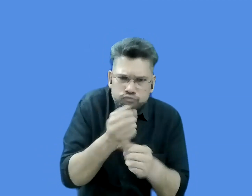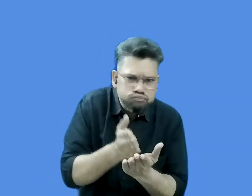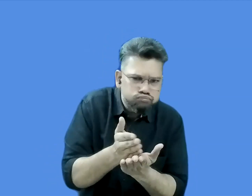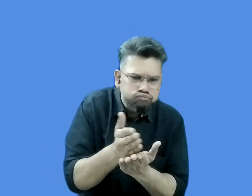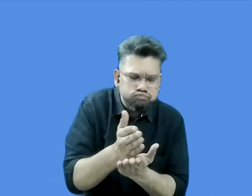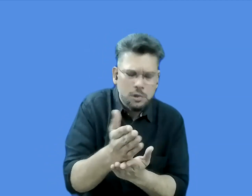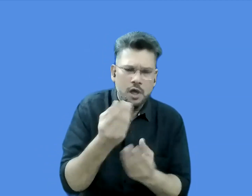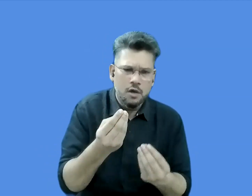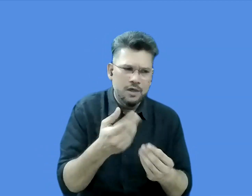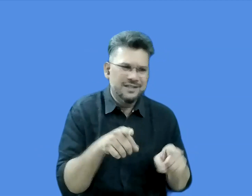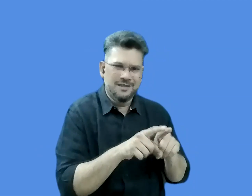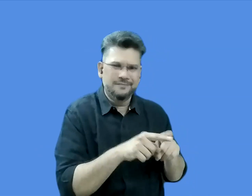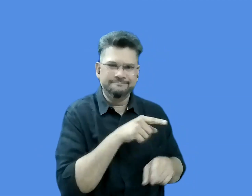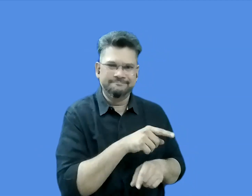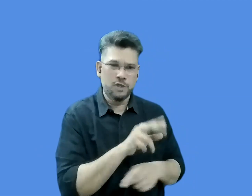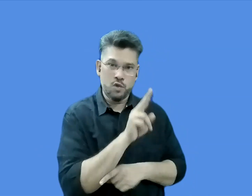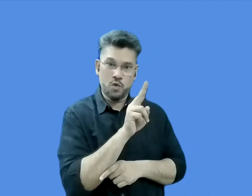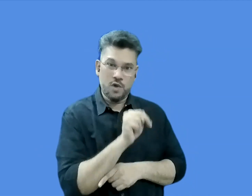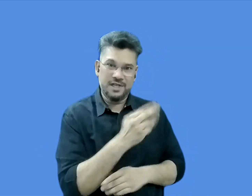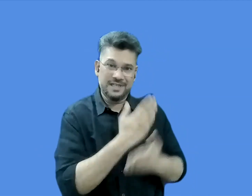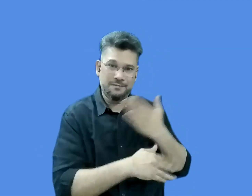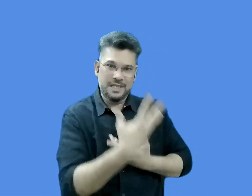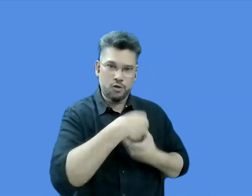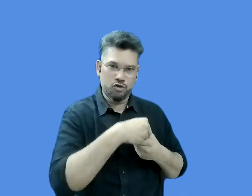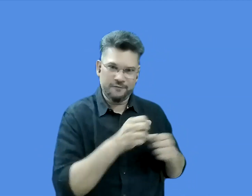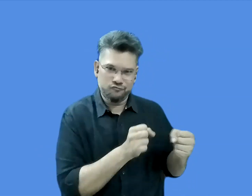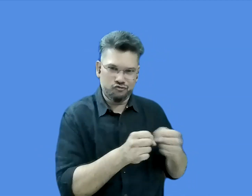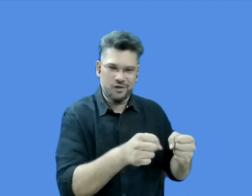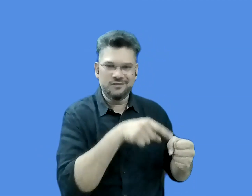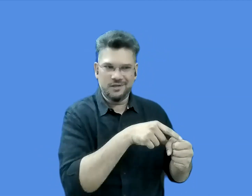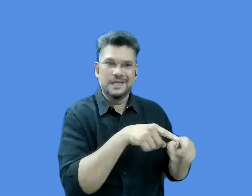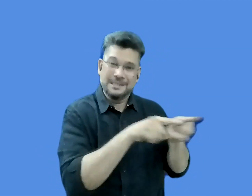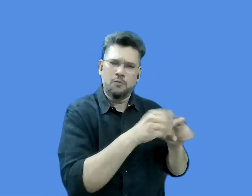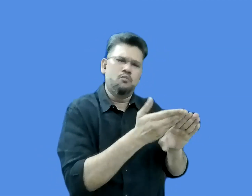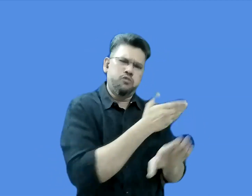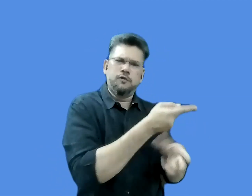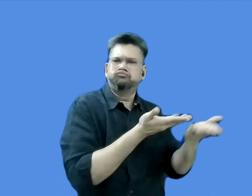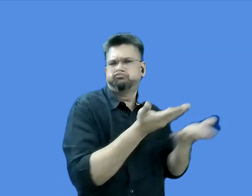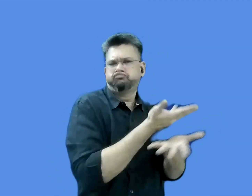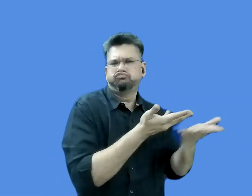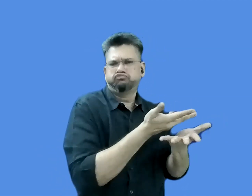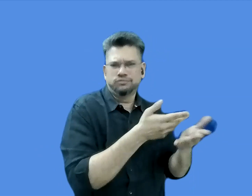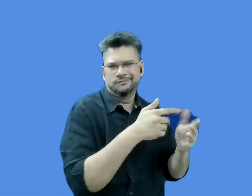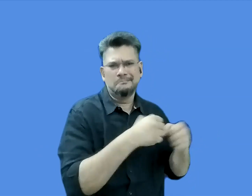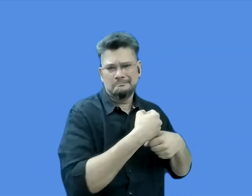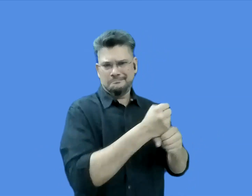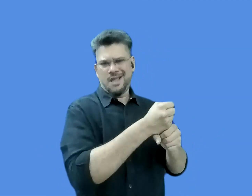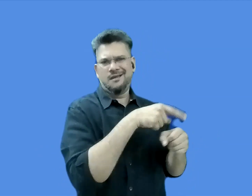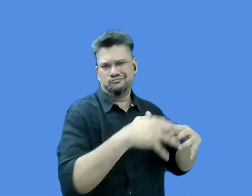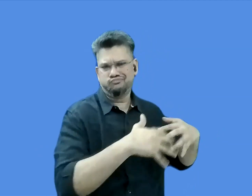We had a roadmap that was not a consultive process. It basically built off of the U.N. disability inclusion strategy, which was in